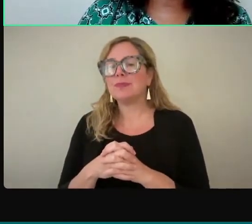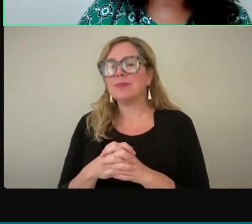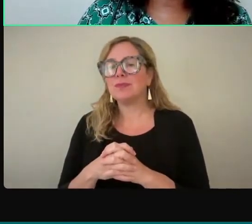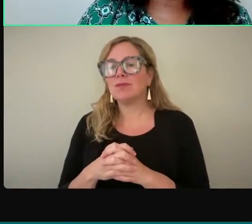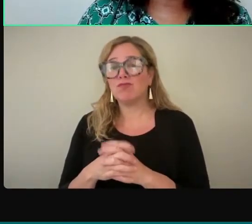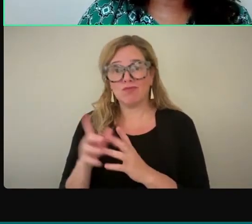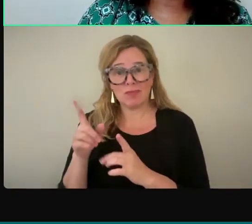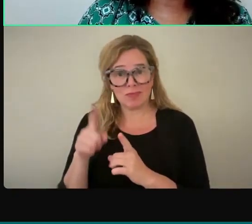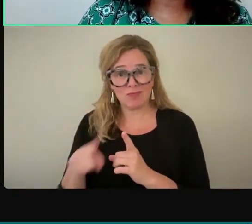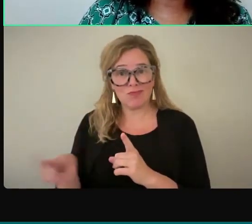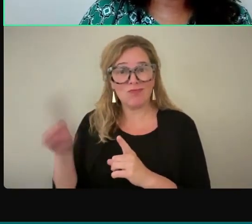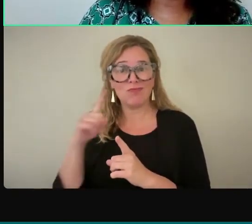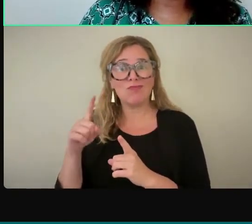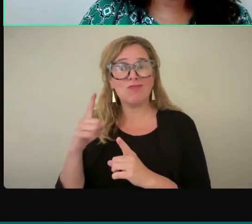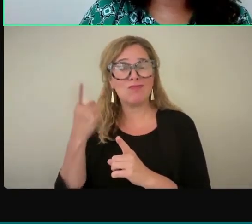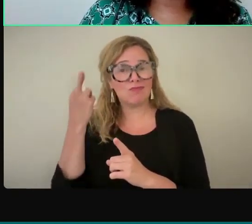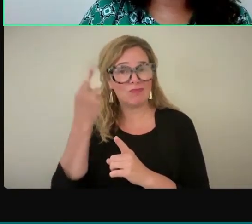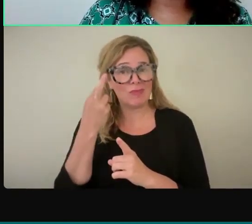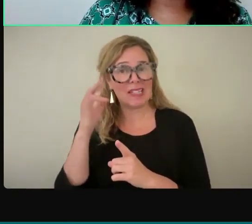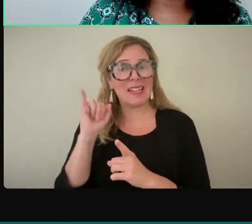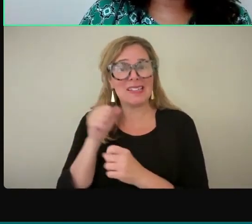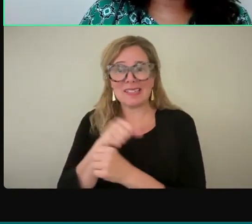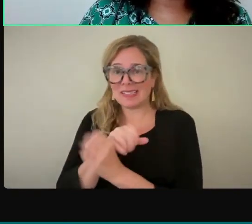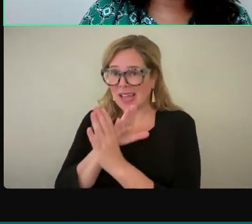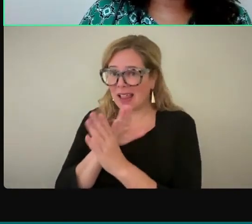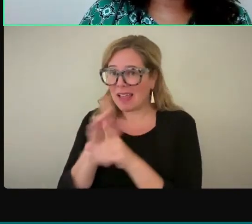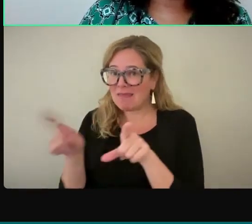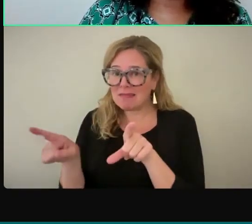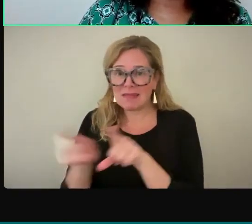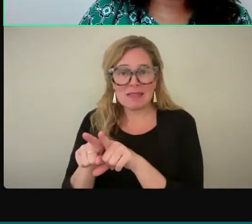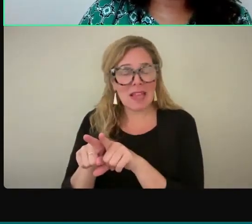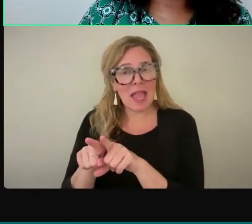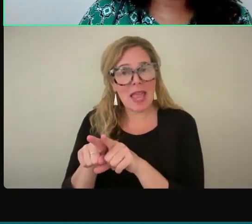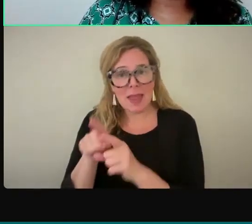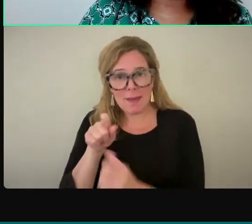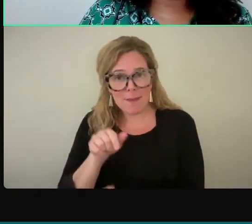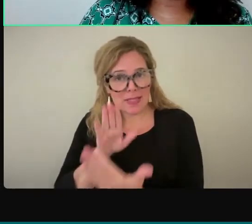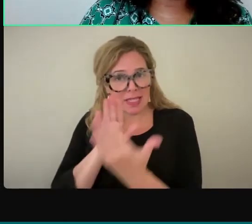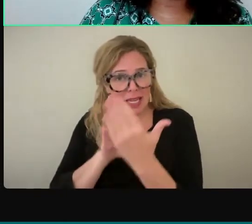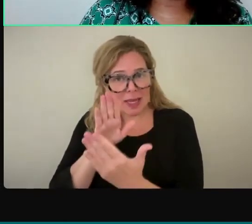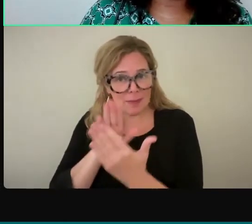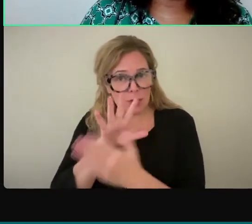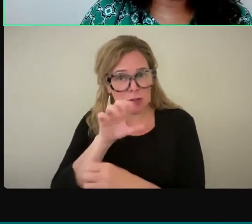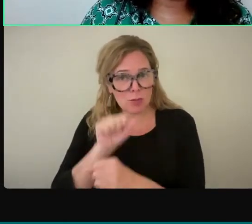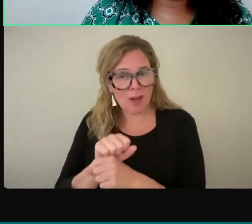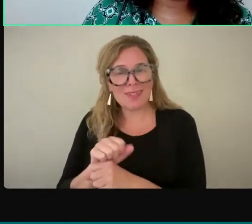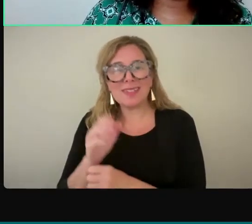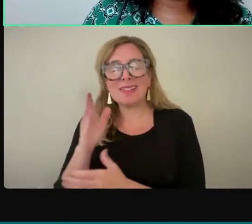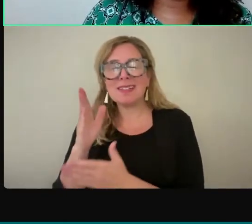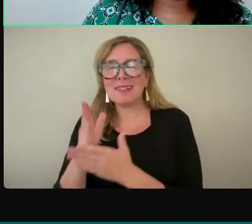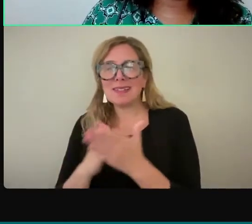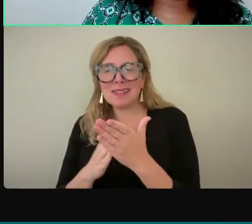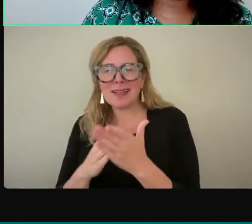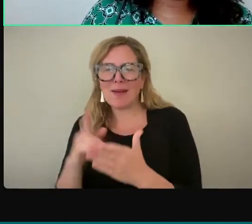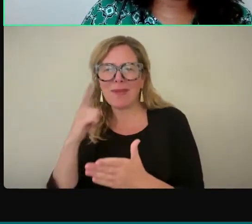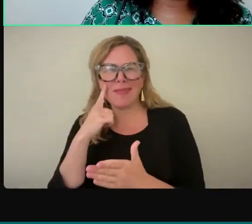as an in-person visit, 22% found it less helpful, and 20% found it more helpful.